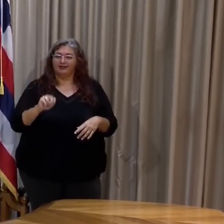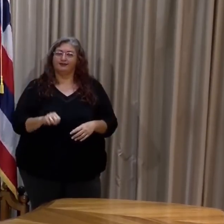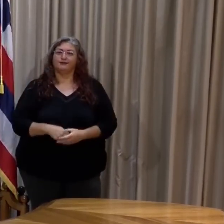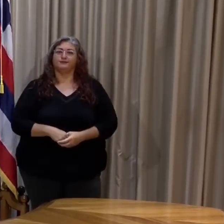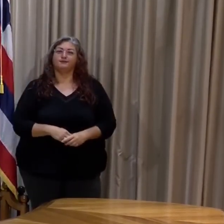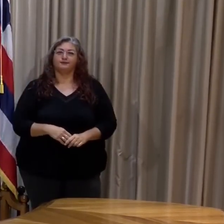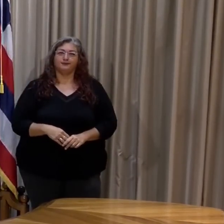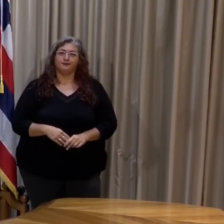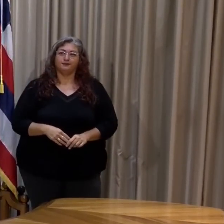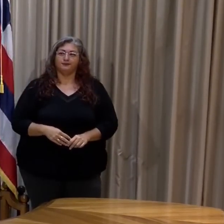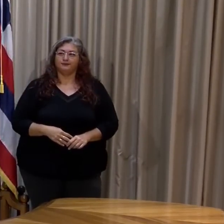OUR NEXT SPEAKER'S DEPARTMENT OF HEALTH DIRECTOR BRUCE ANDERSON.